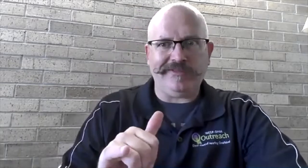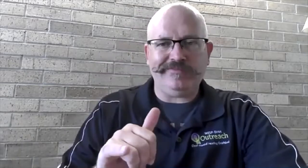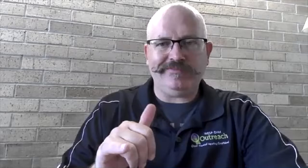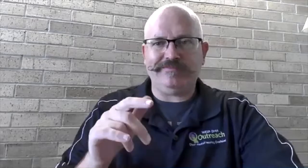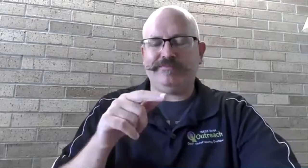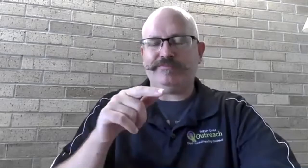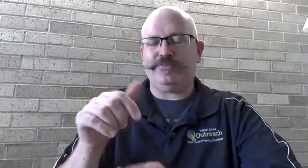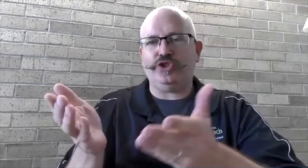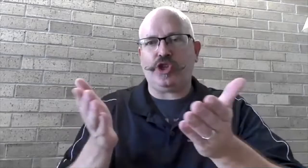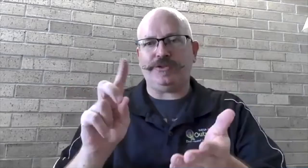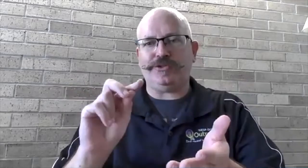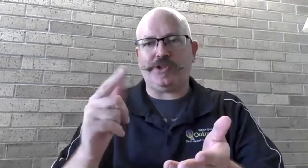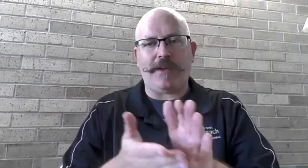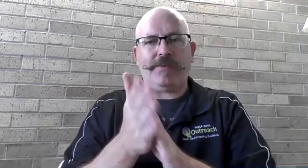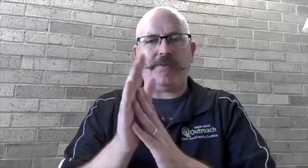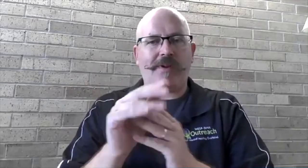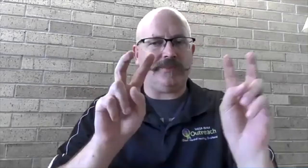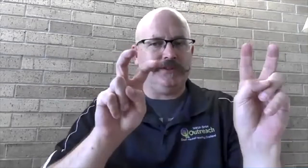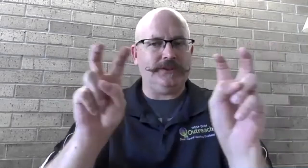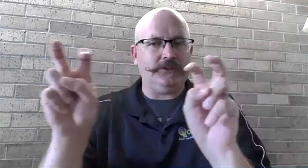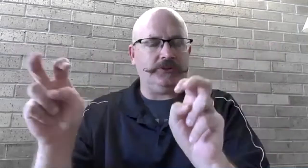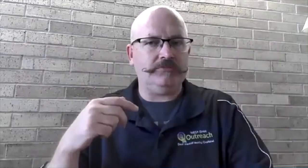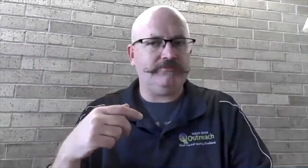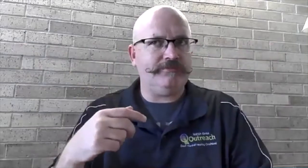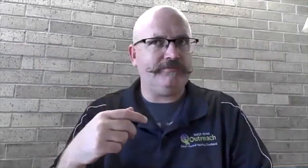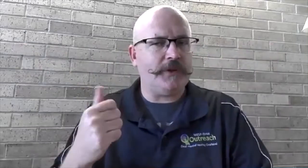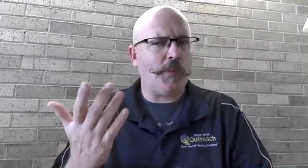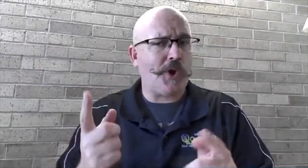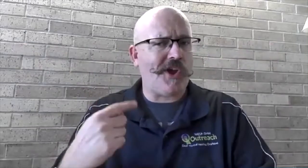I didn't realize that had become such a hot topic, with service animals.